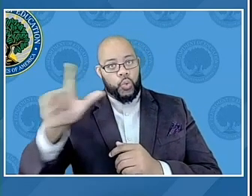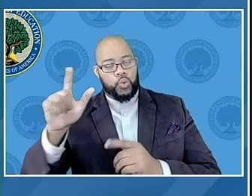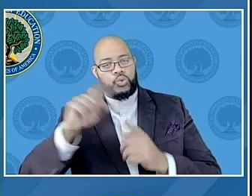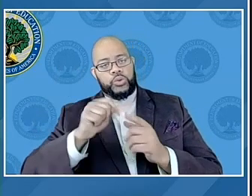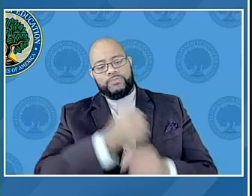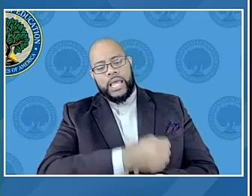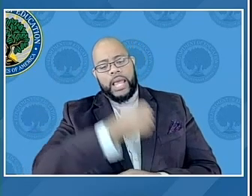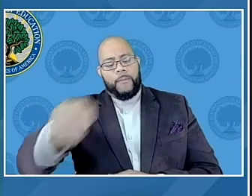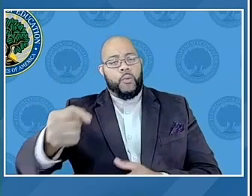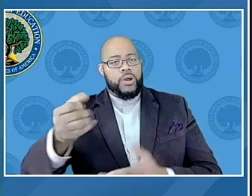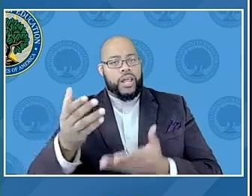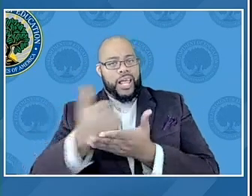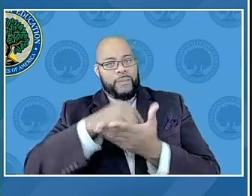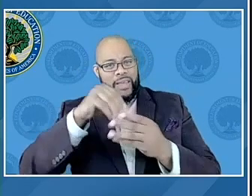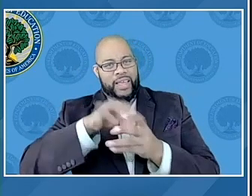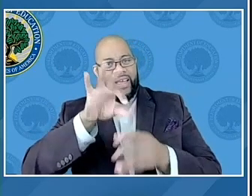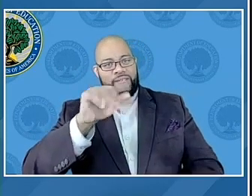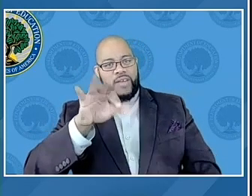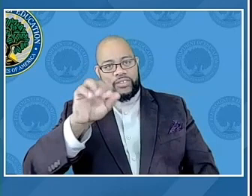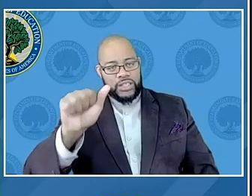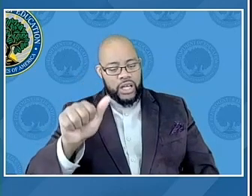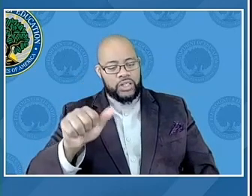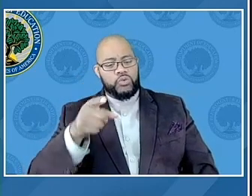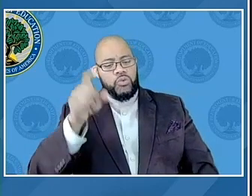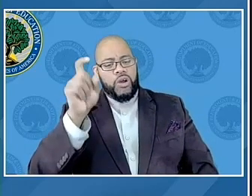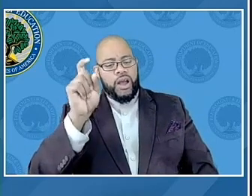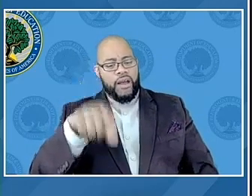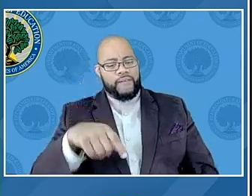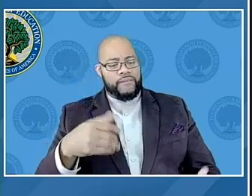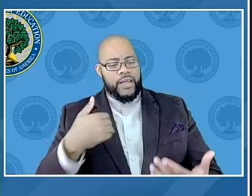into the FAFSA. So you have their last record of income.